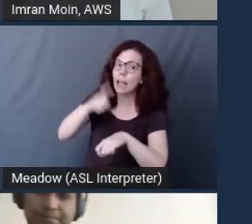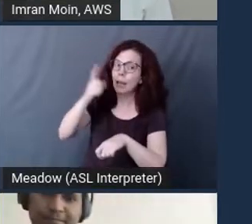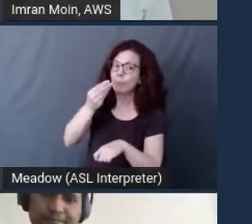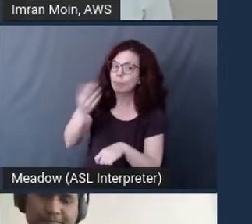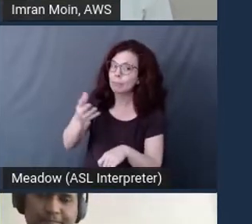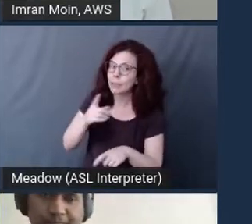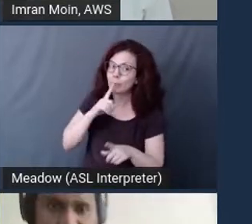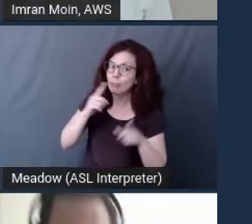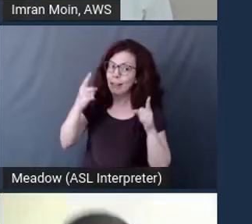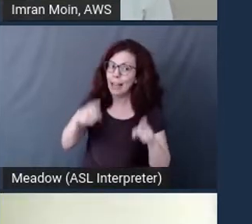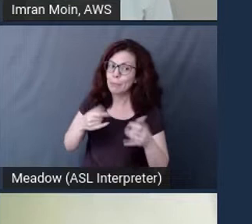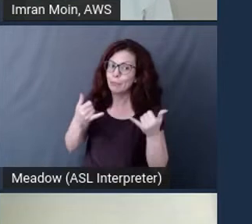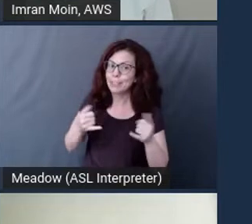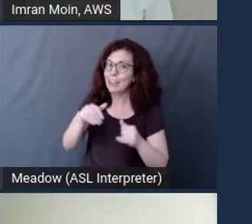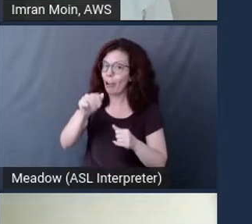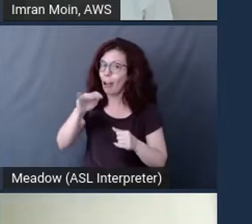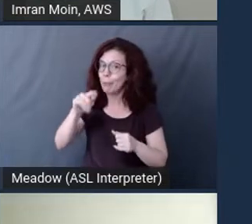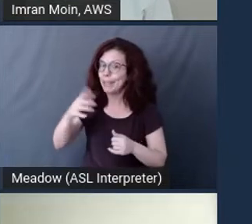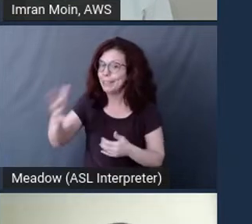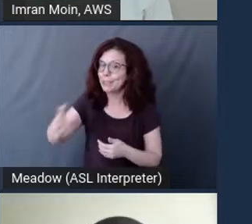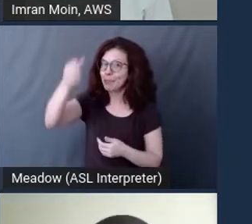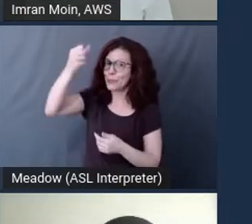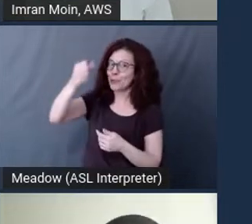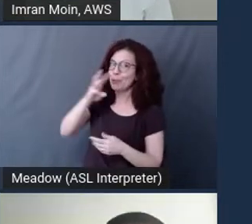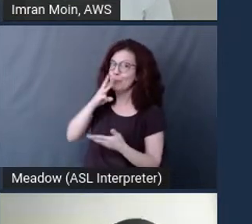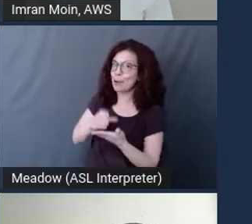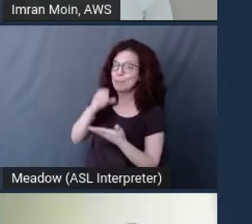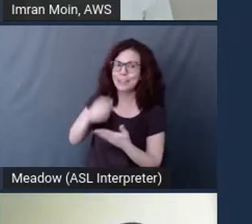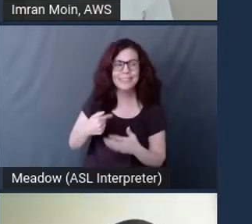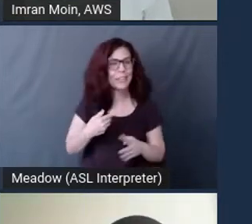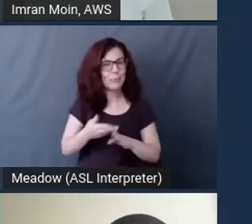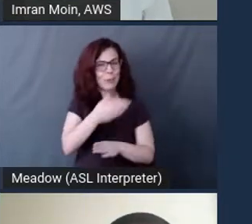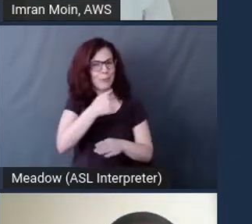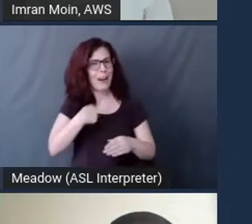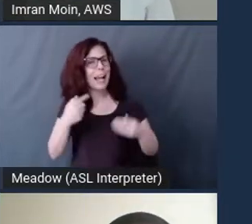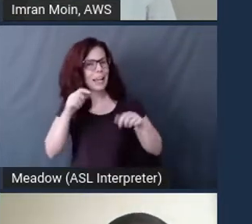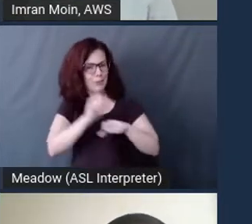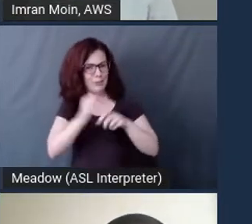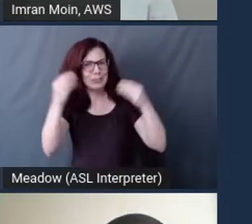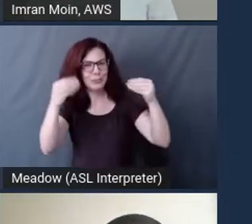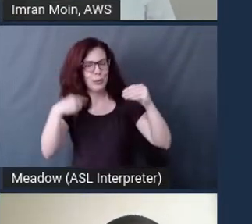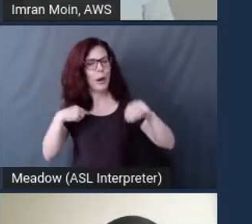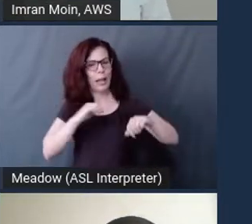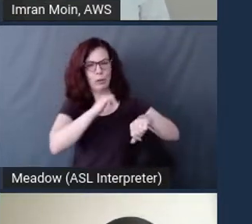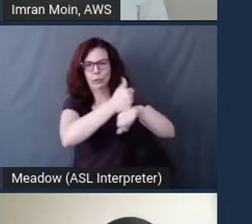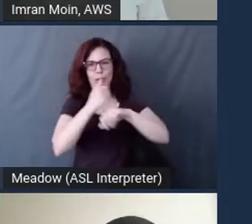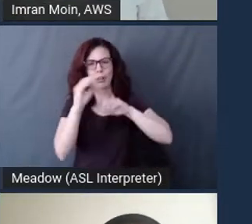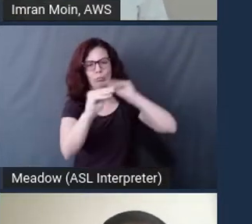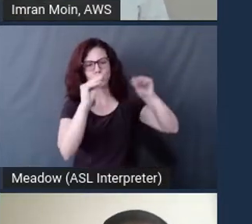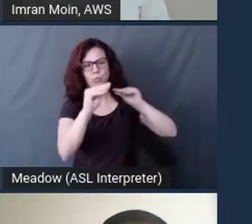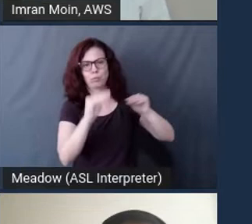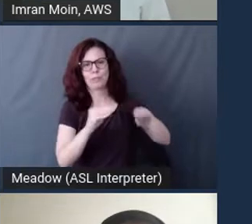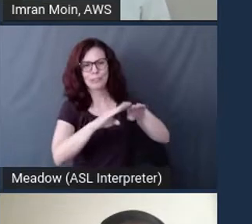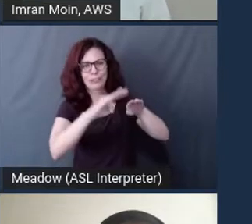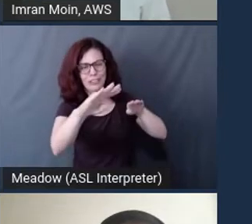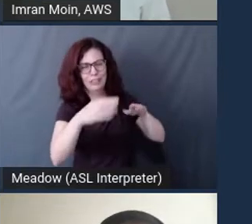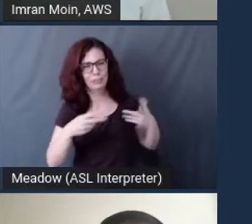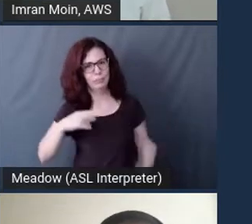Amit is actually going and taking the bottles. And I used to work in a retail store, I was stocking the shelves, so this would have been very useful for me back in the day.